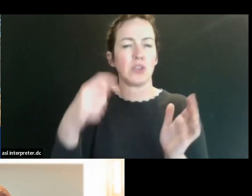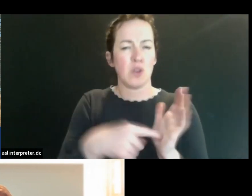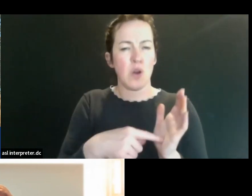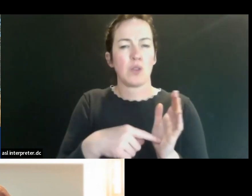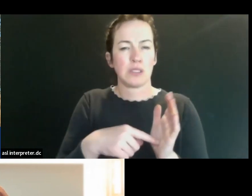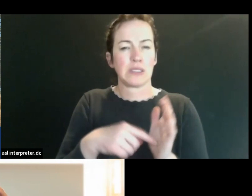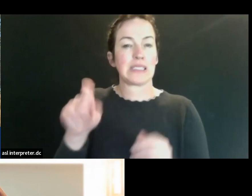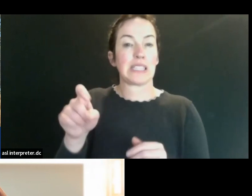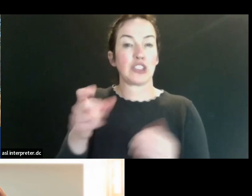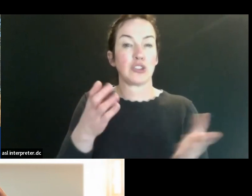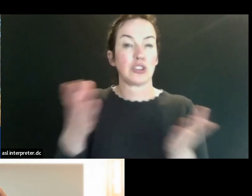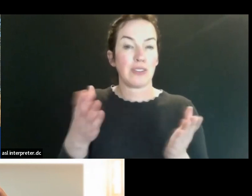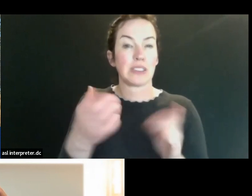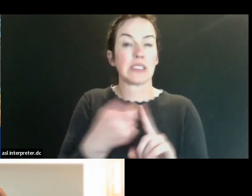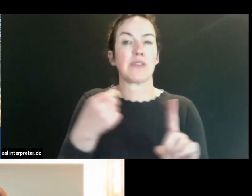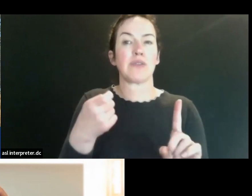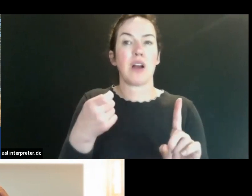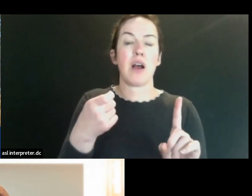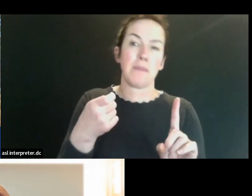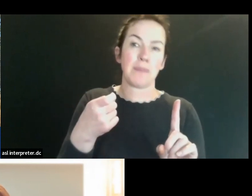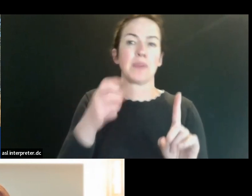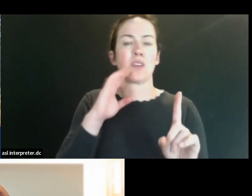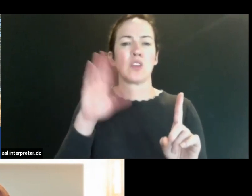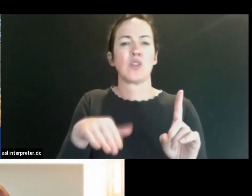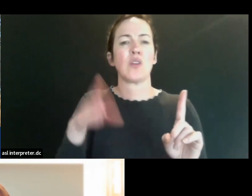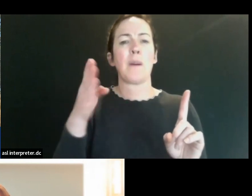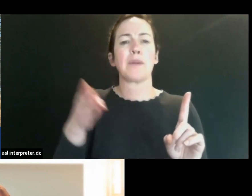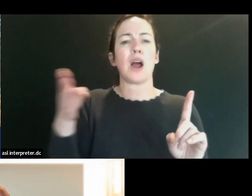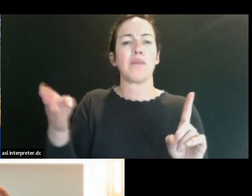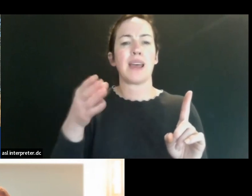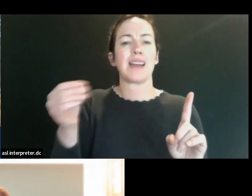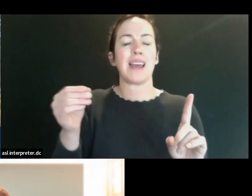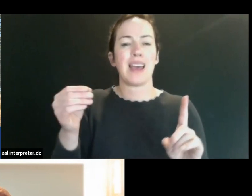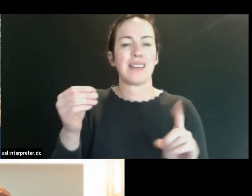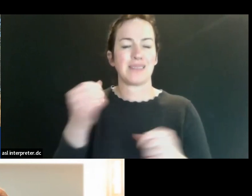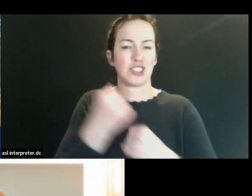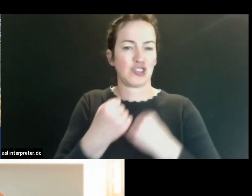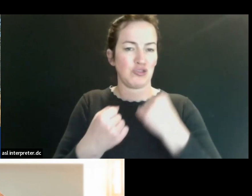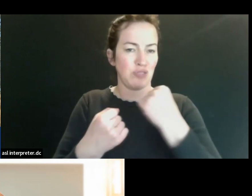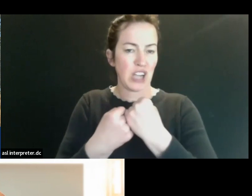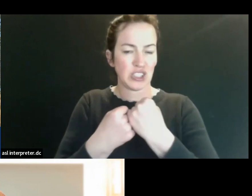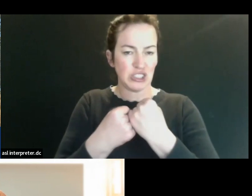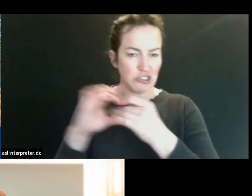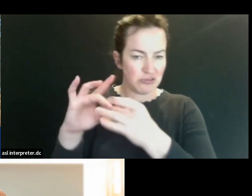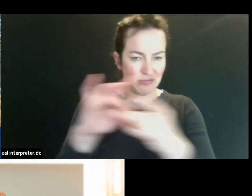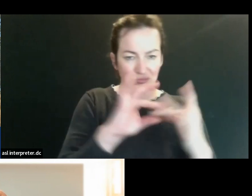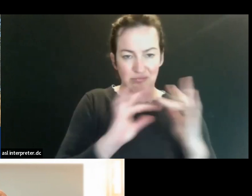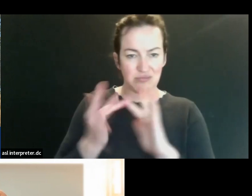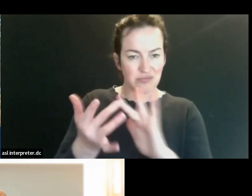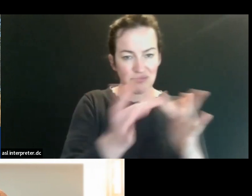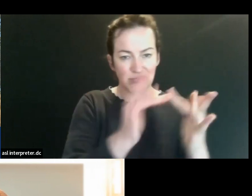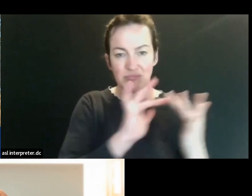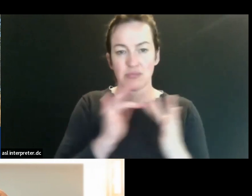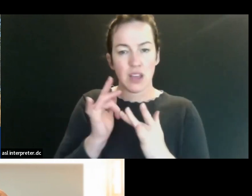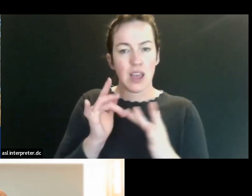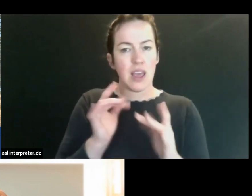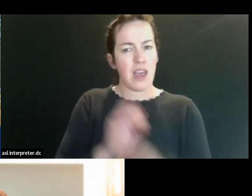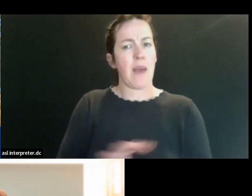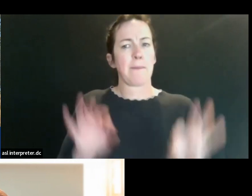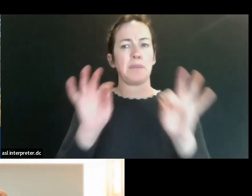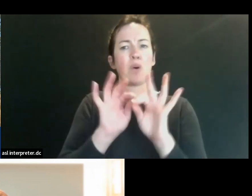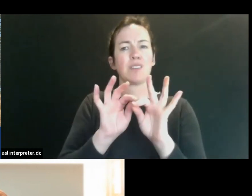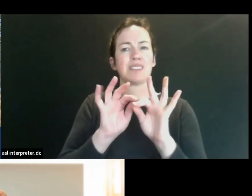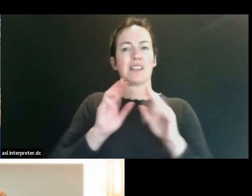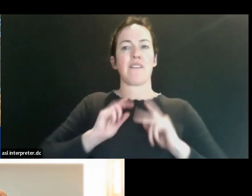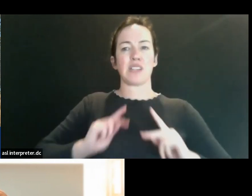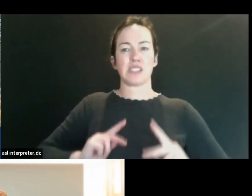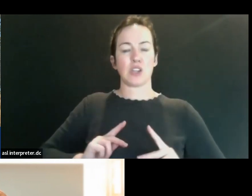services from, you know, broadband and infrastructure is so important to feed the physical services,